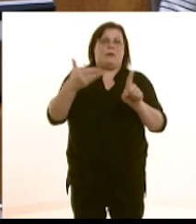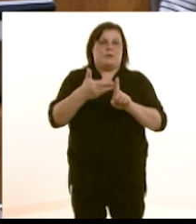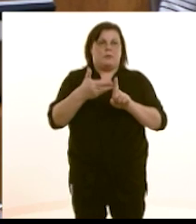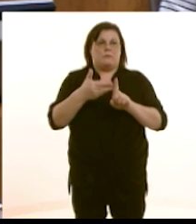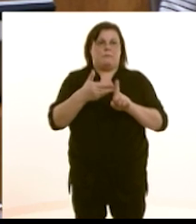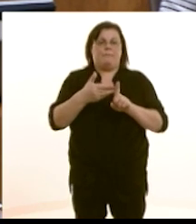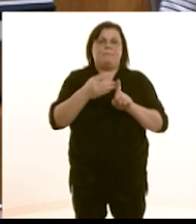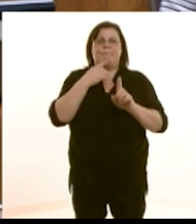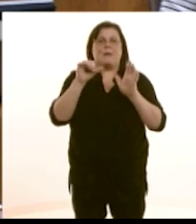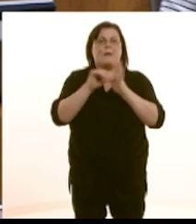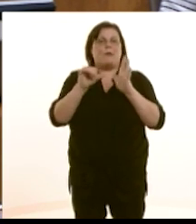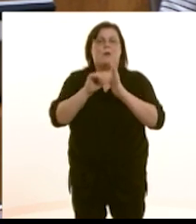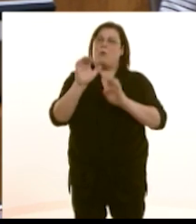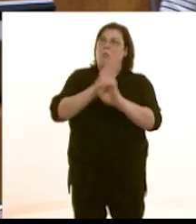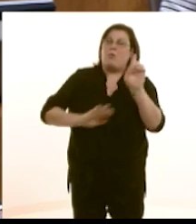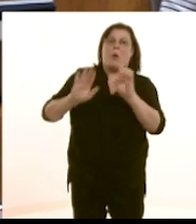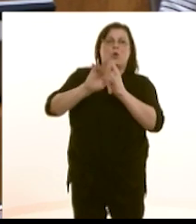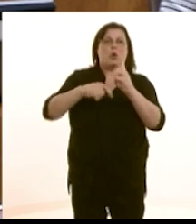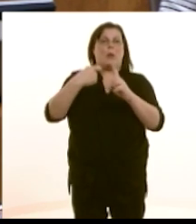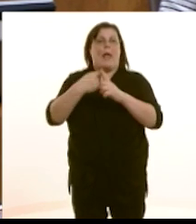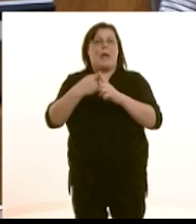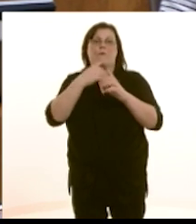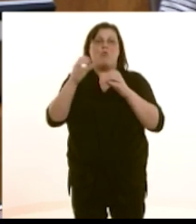difficulties across the UK and beyond in terms of recruitment, and that itís a challenge